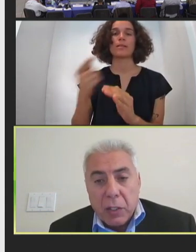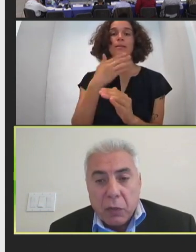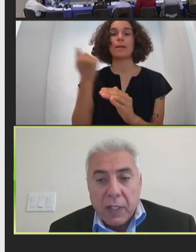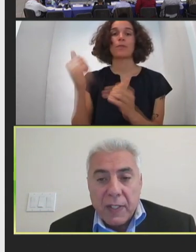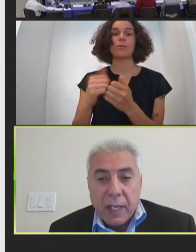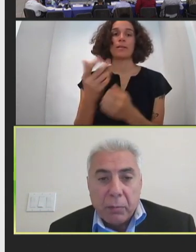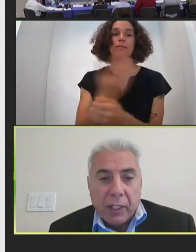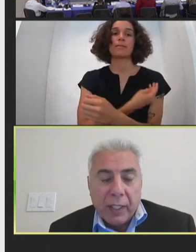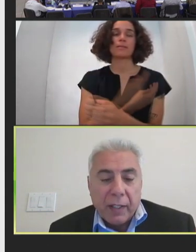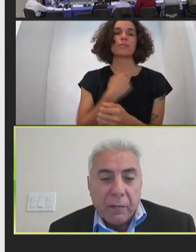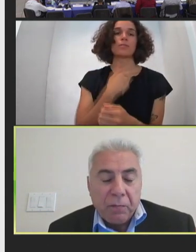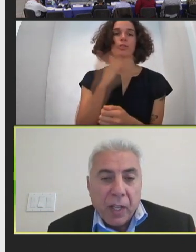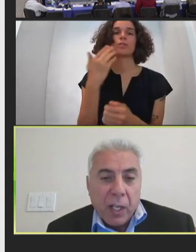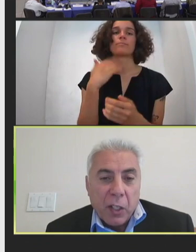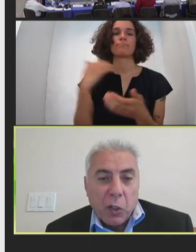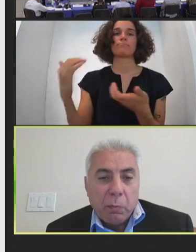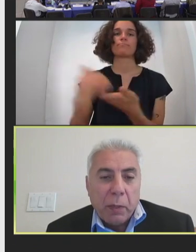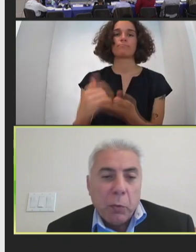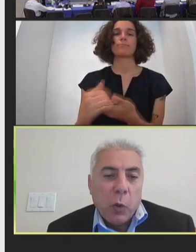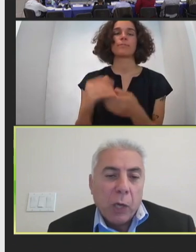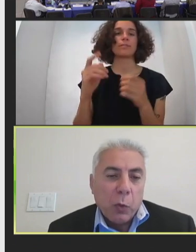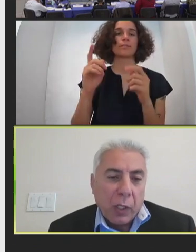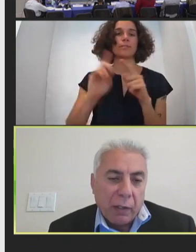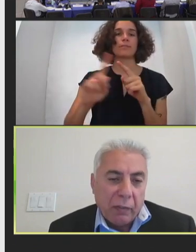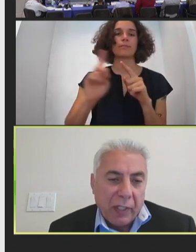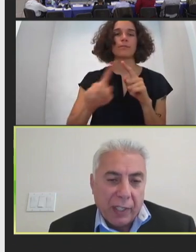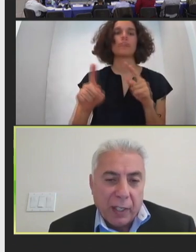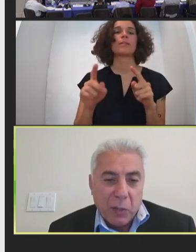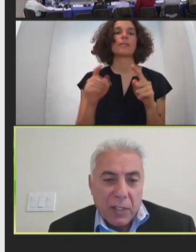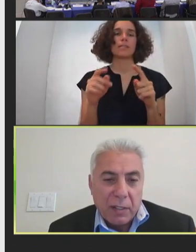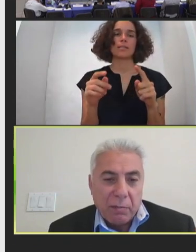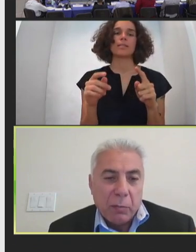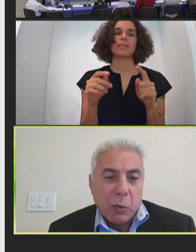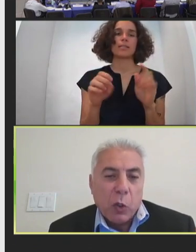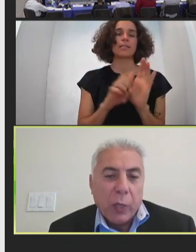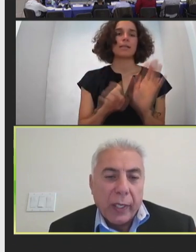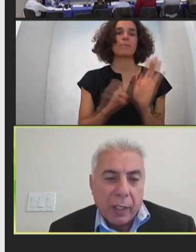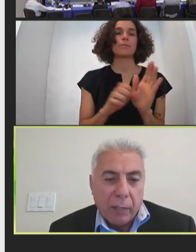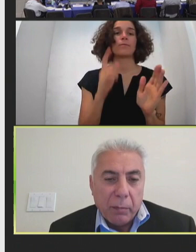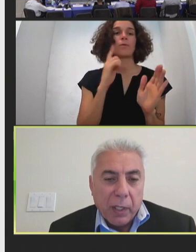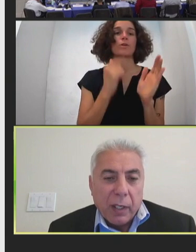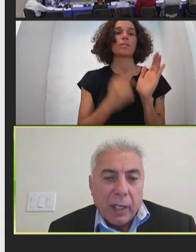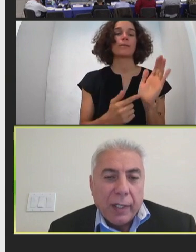For example, here, you know, people who are working 15 hours, people with low income, and they